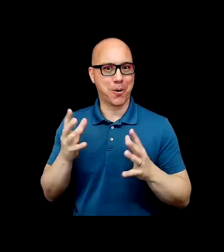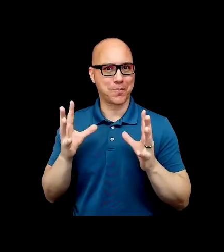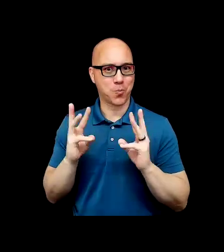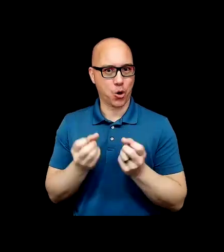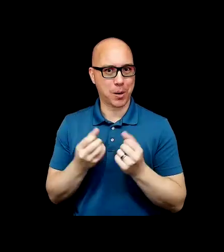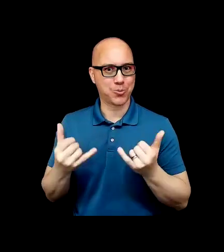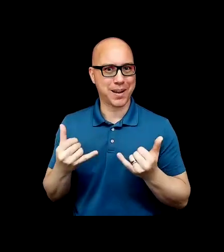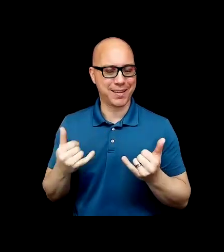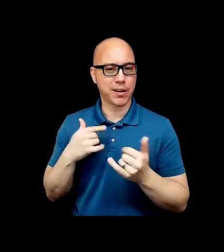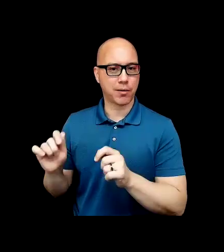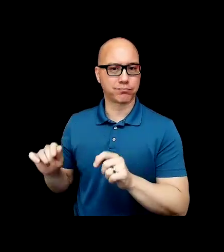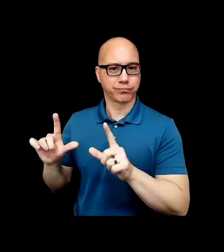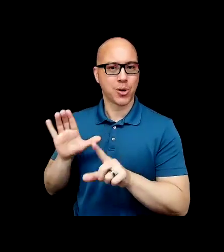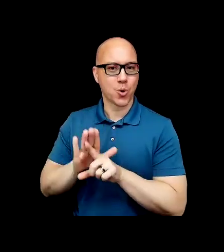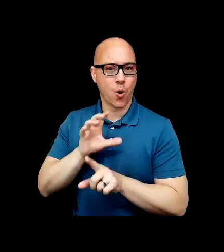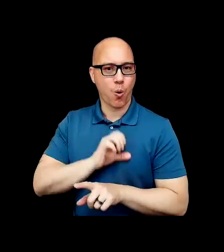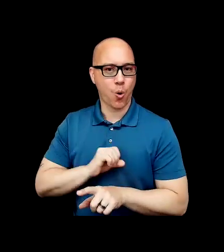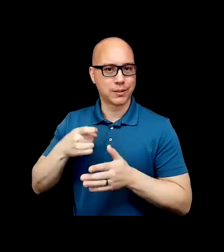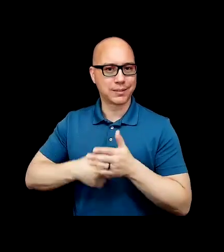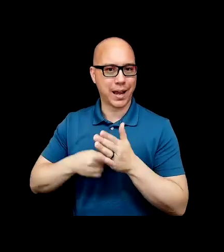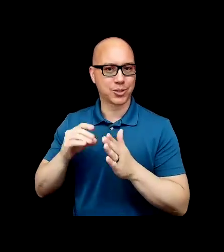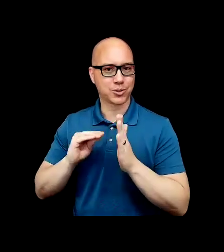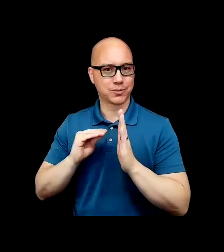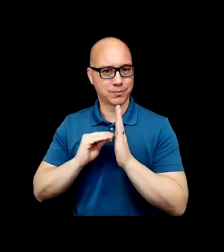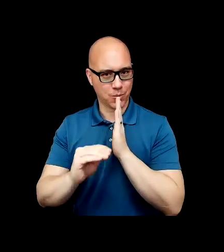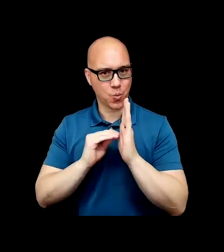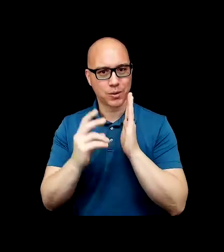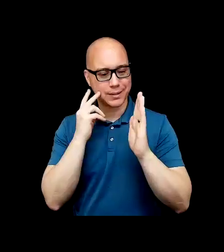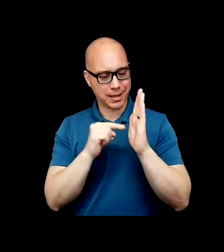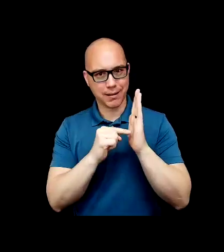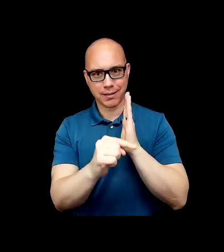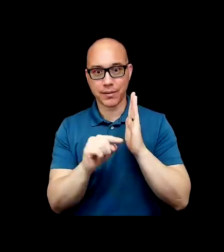for your income tax, and then you will see a line that says "other taxes" that will be tied